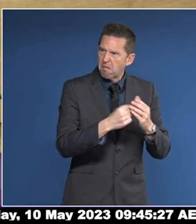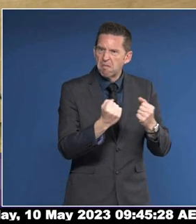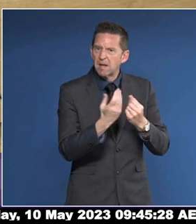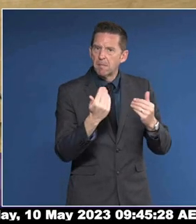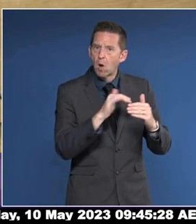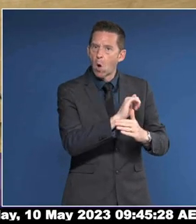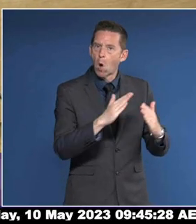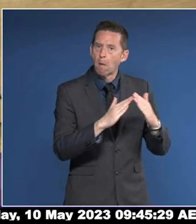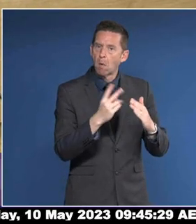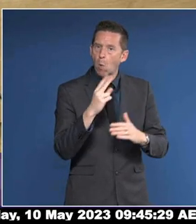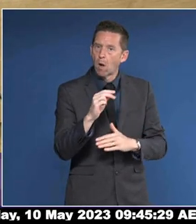I would need to take that on notice.